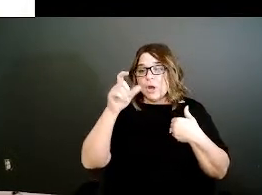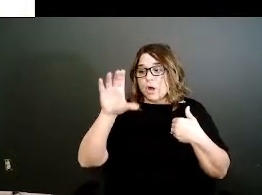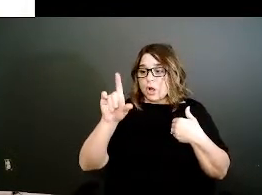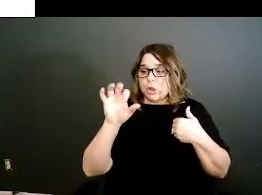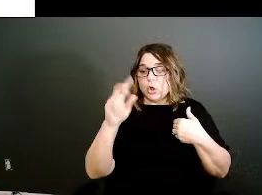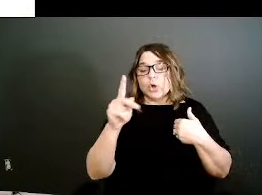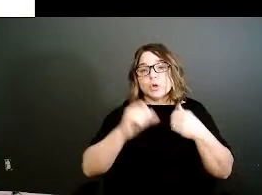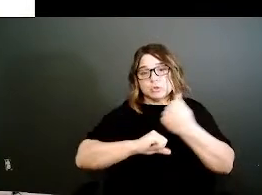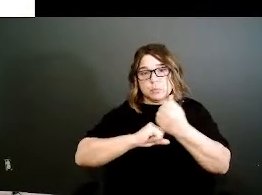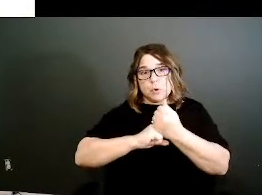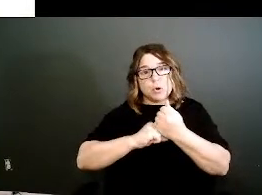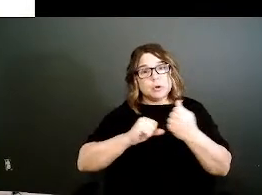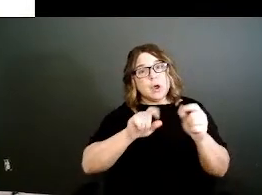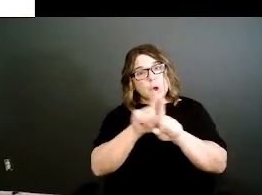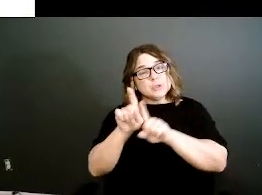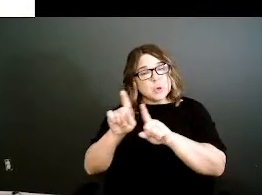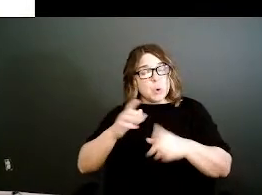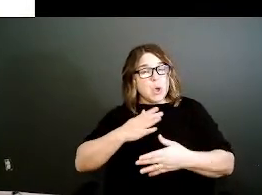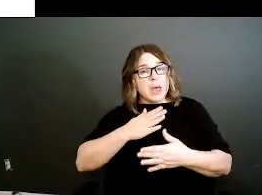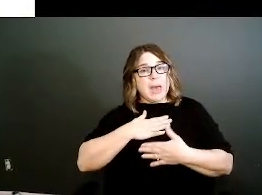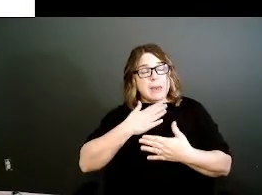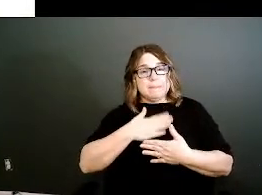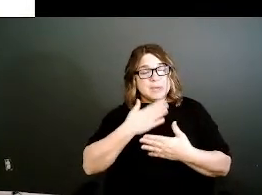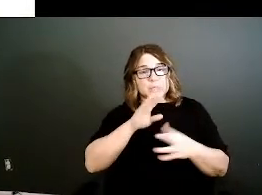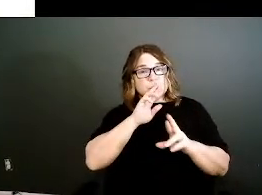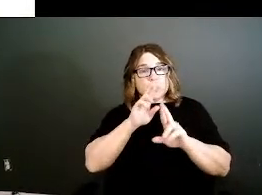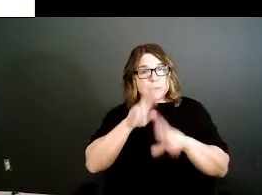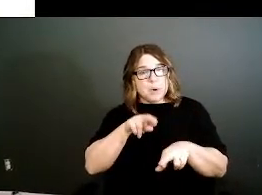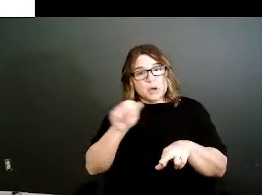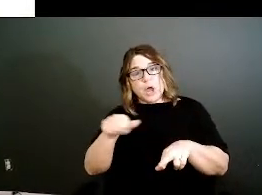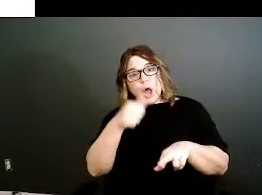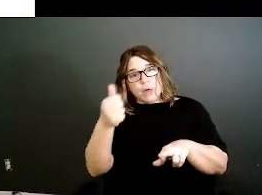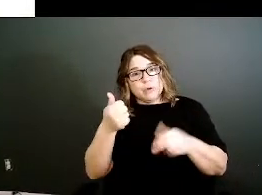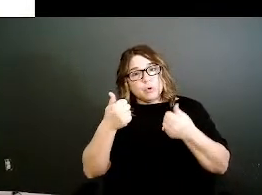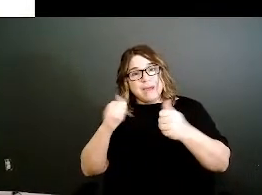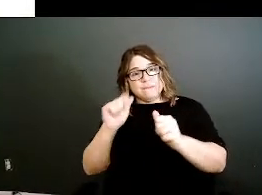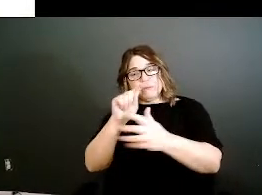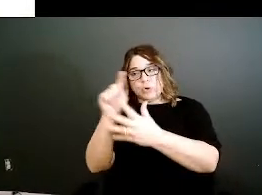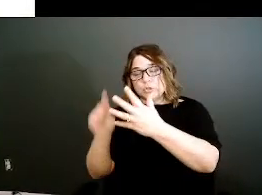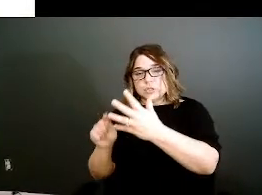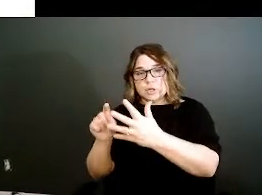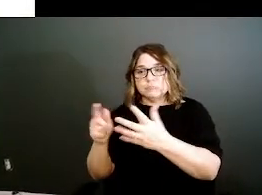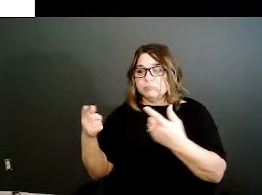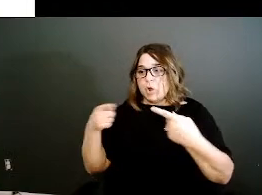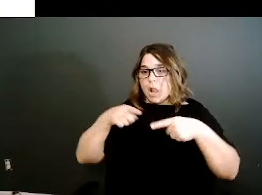COUNCIL MEMBERS IN UPCOMING LEADERSHIP TRAINING COURSE TOGETHER. I WILL SAY THERE IS NO MAGICAL -- MAGIC OR SINGLE